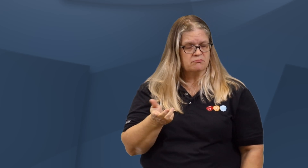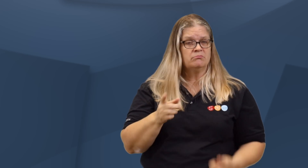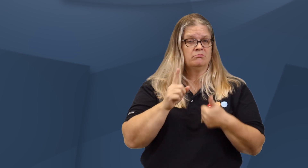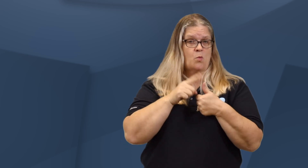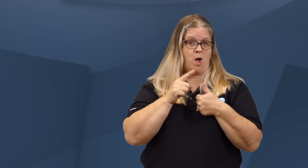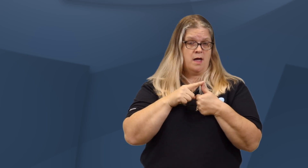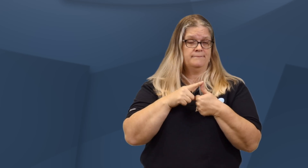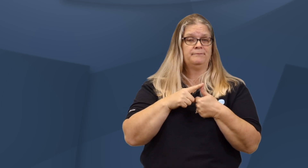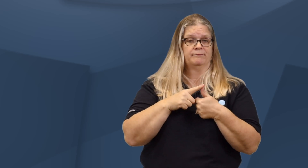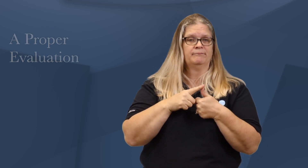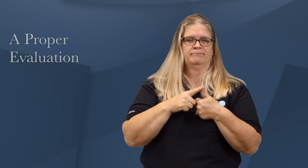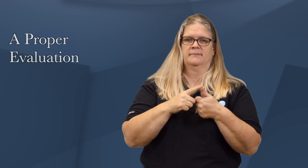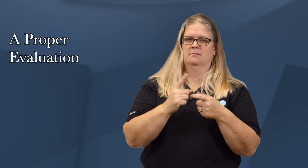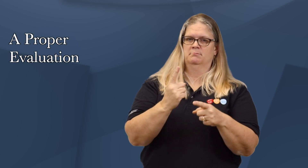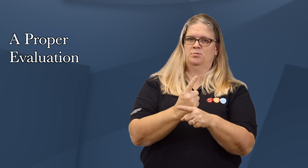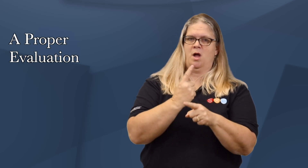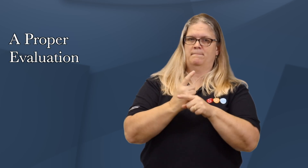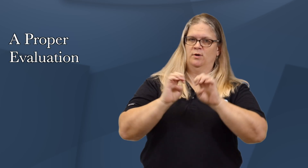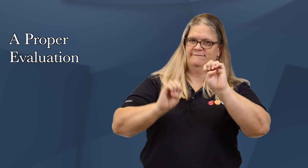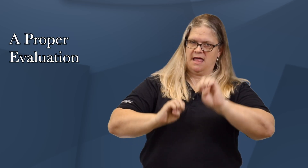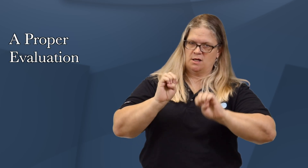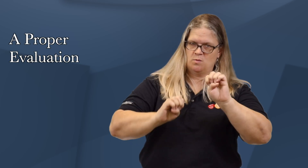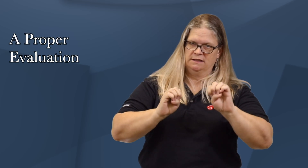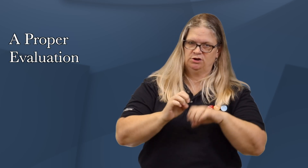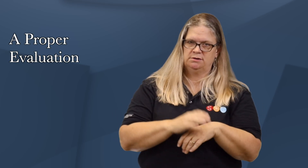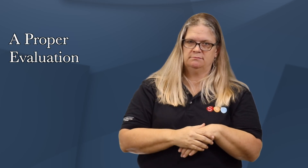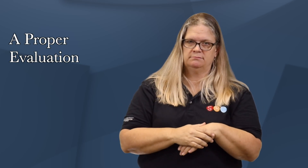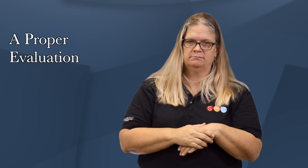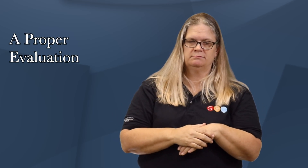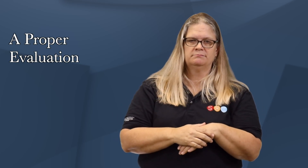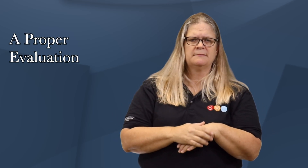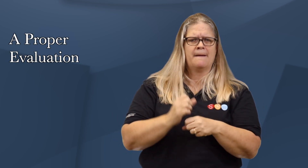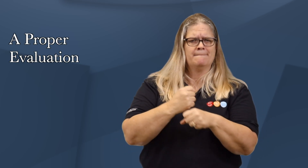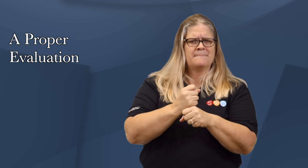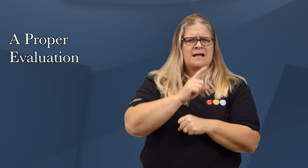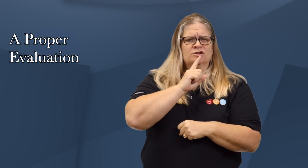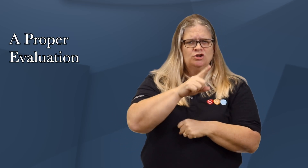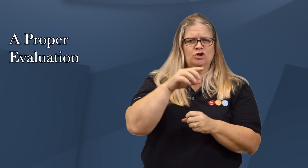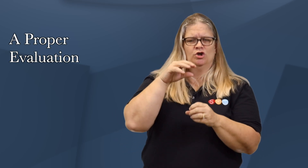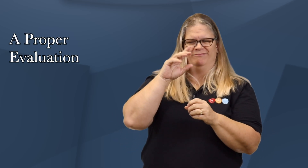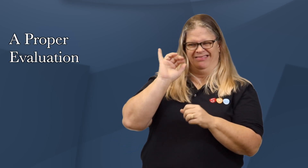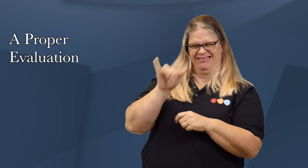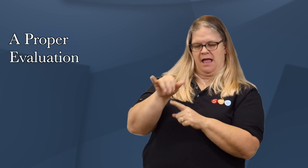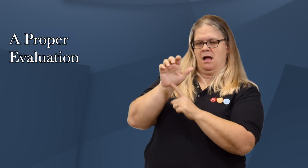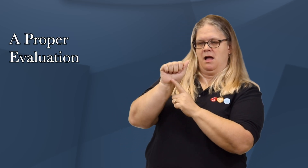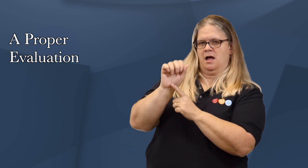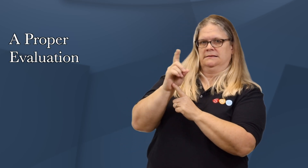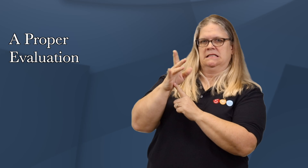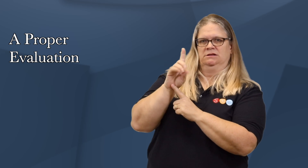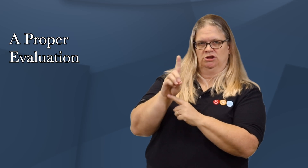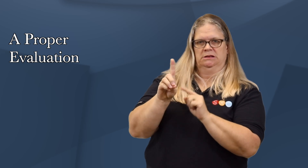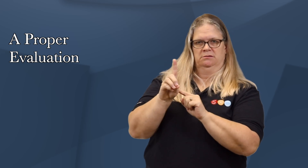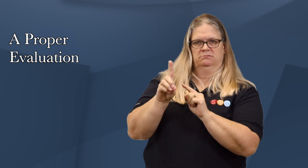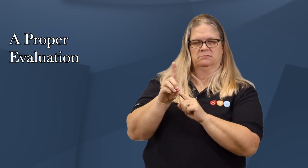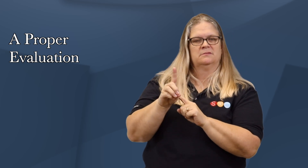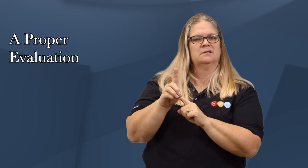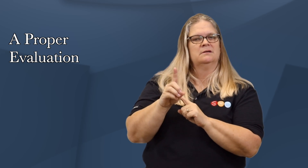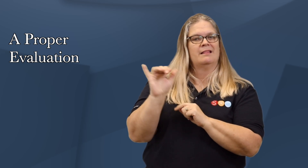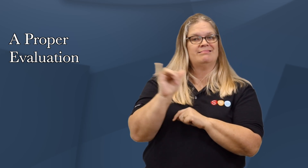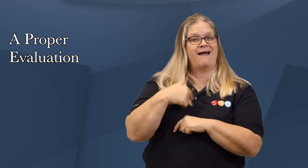One, a proper evaluation. Make sure it is, in fact, ADHD.